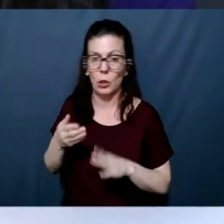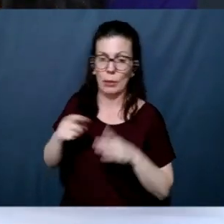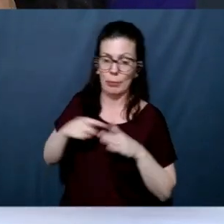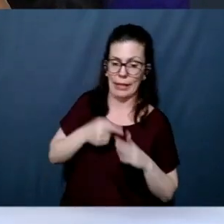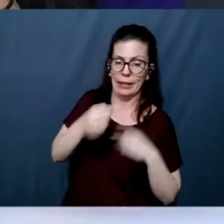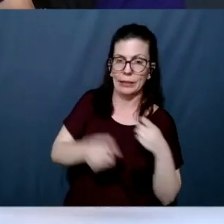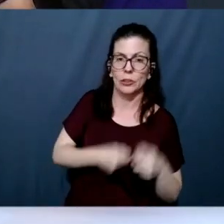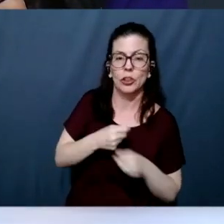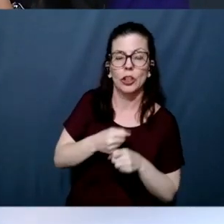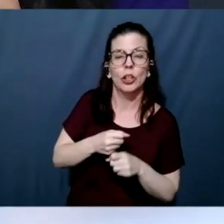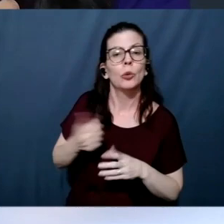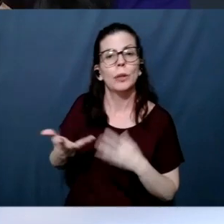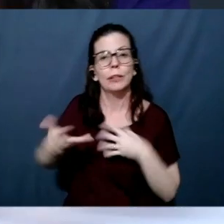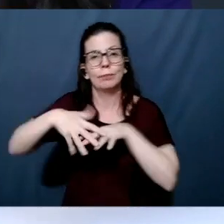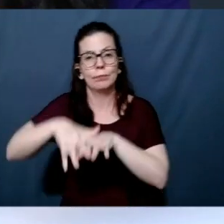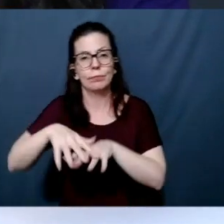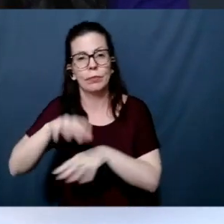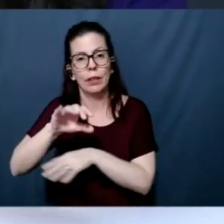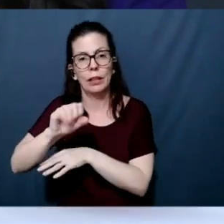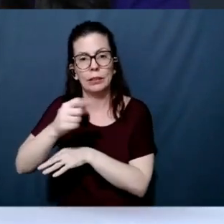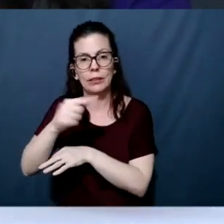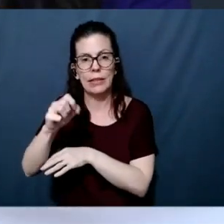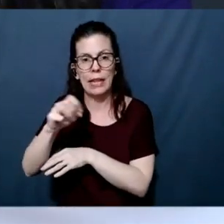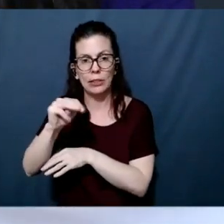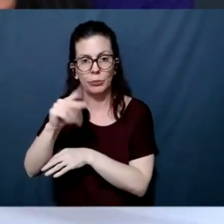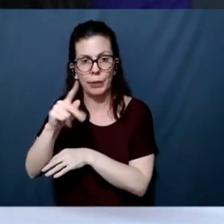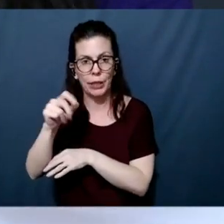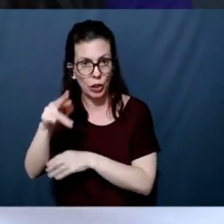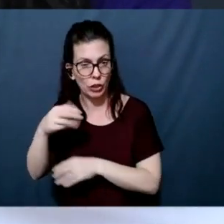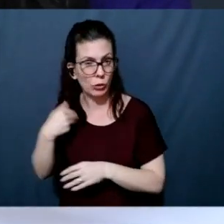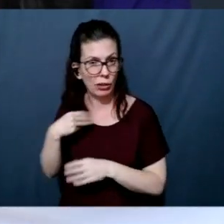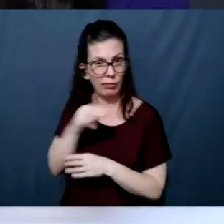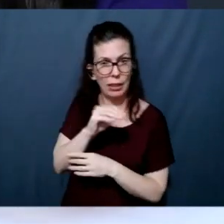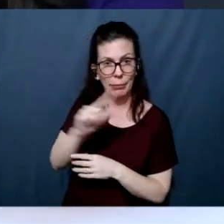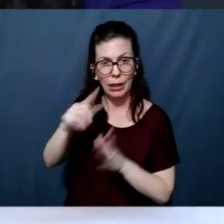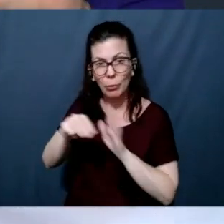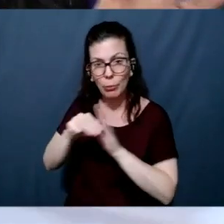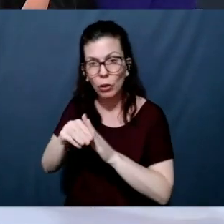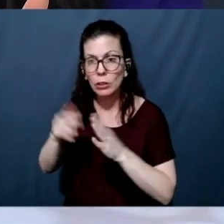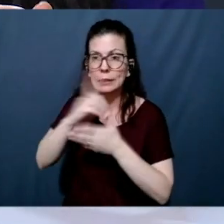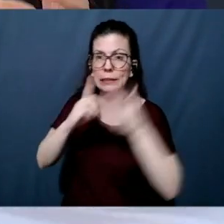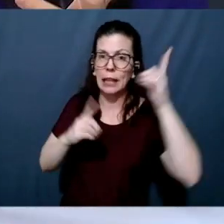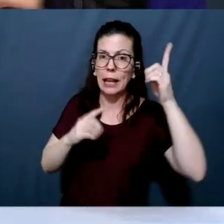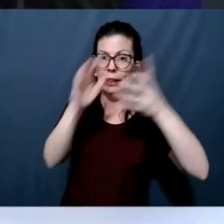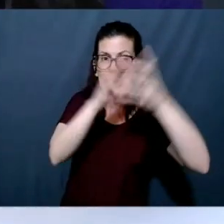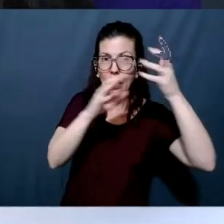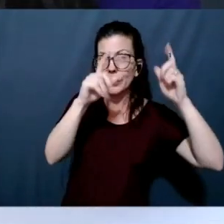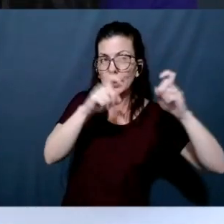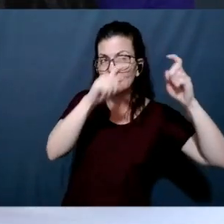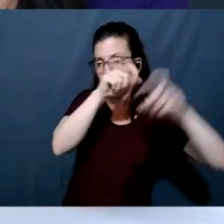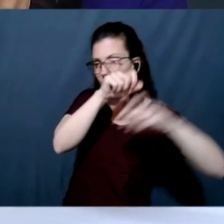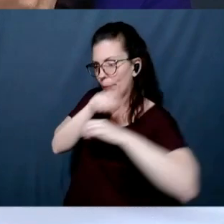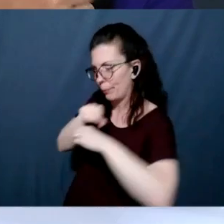So you may have ML models that are designed in the cloud, tested and so on and push it to the edge as a Greengrass competent. Okay.